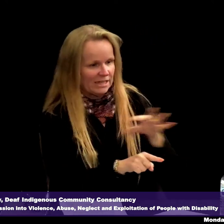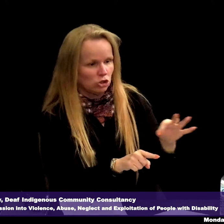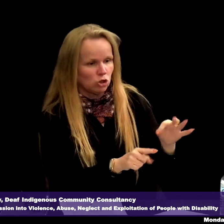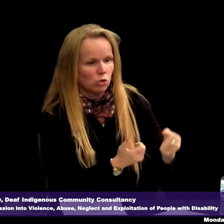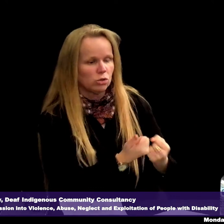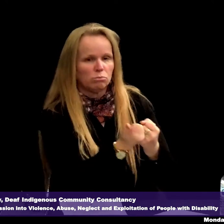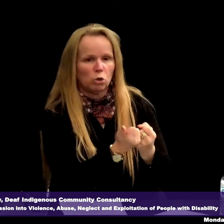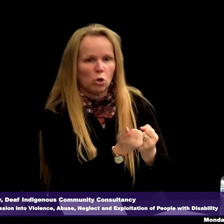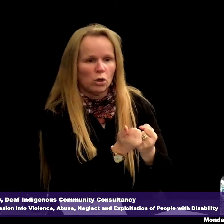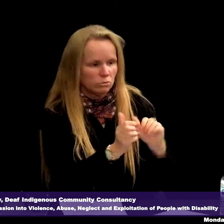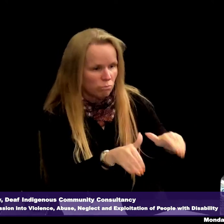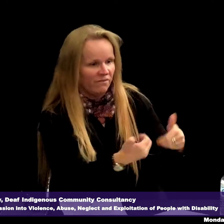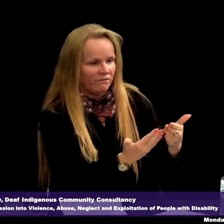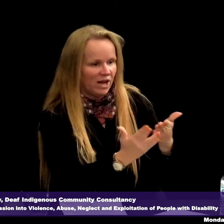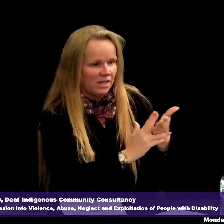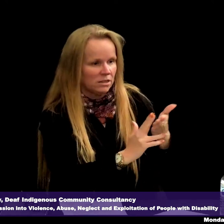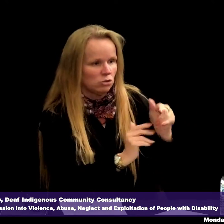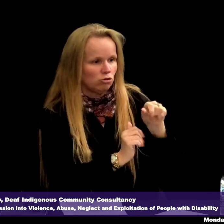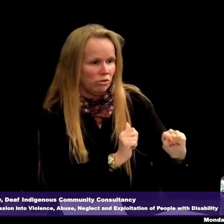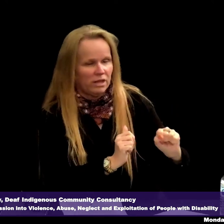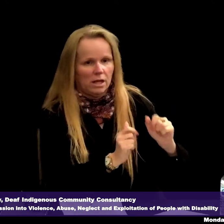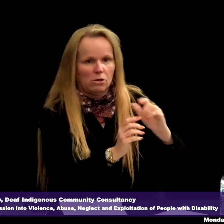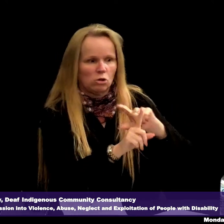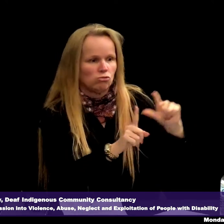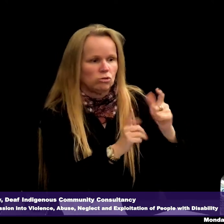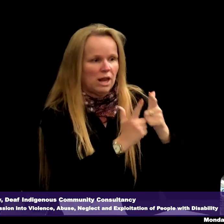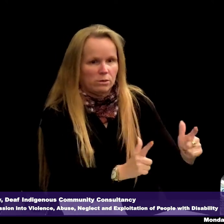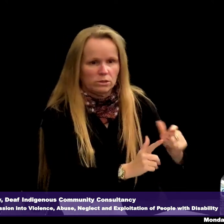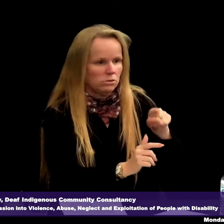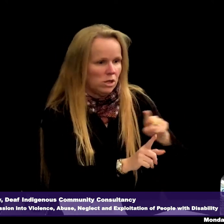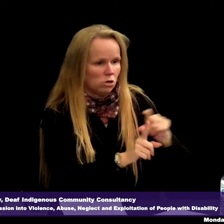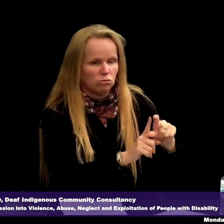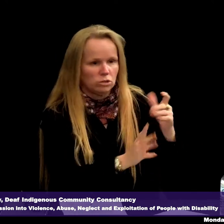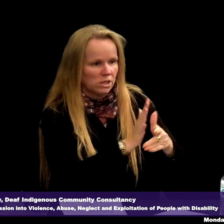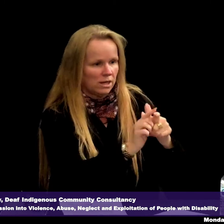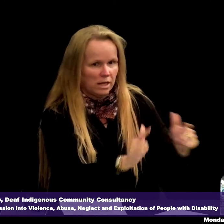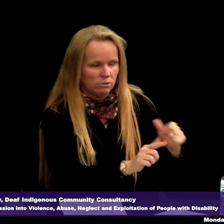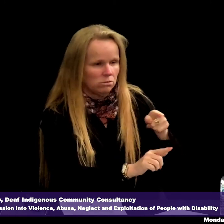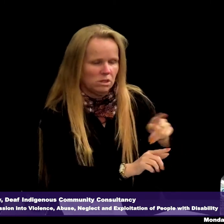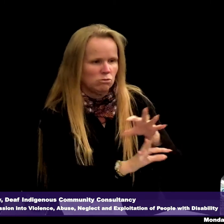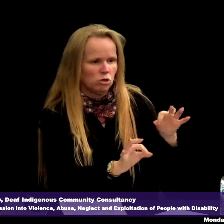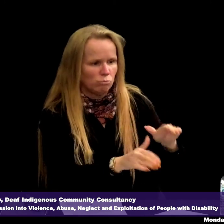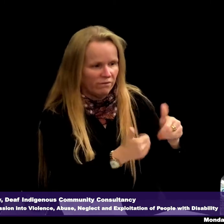to another location, and then they are not supported. They are not provided with access to their culture, their language, their cultural sign